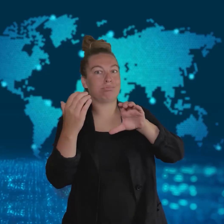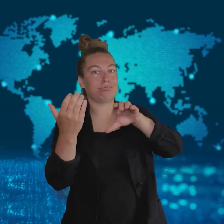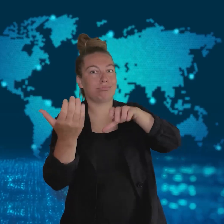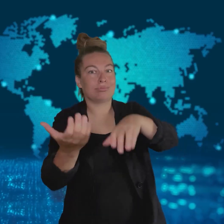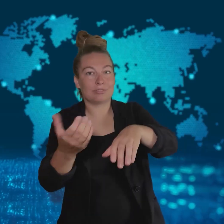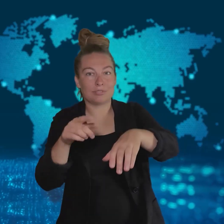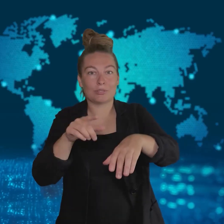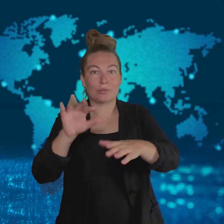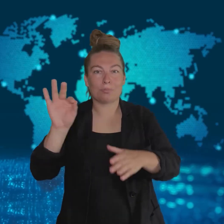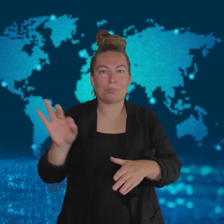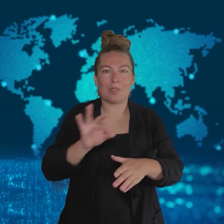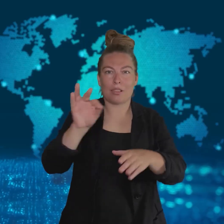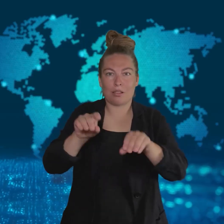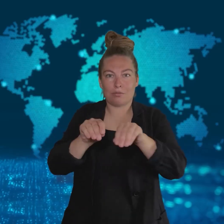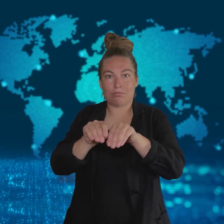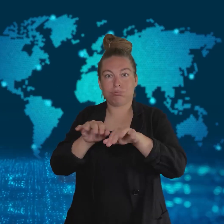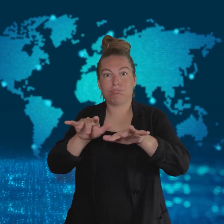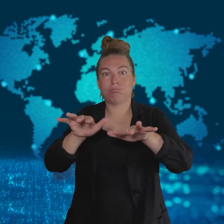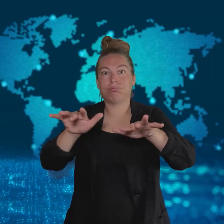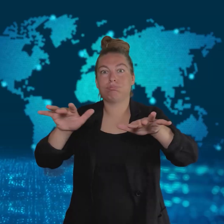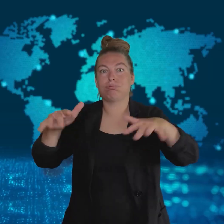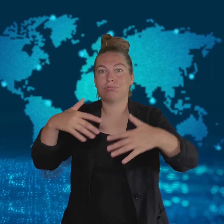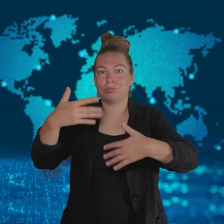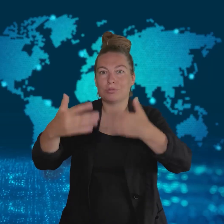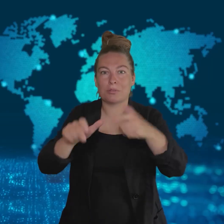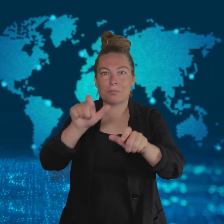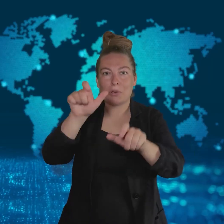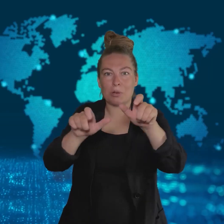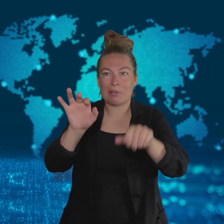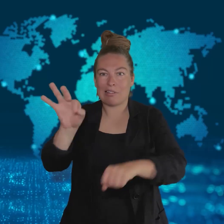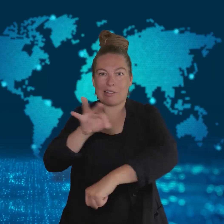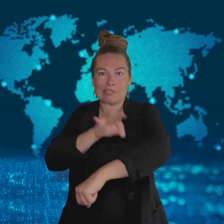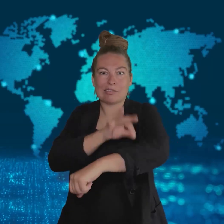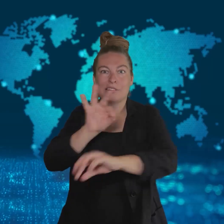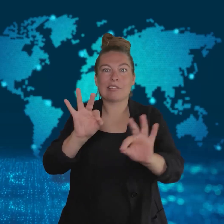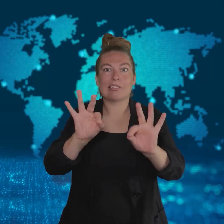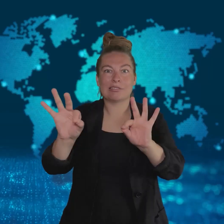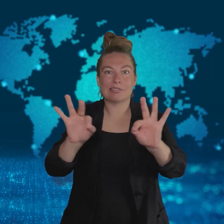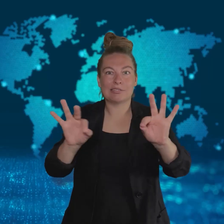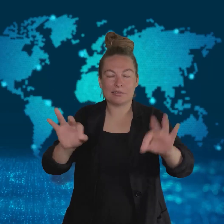Bees escaped a truck and stung people.